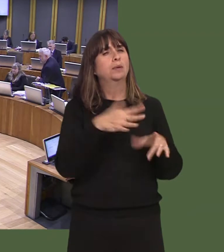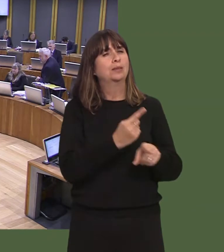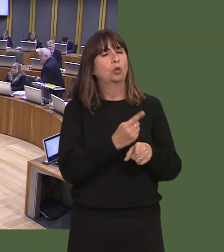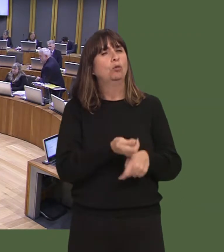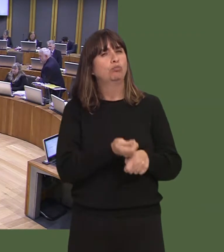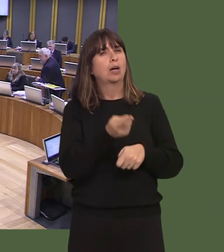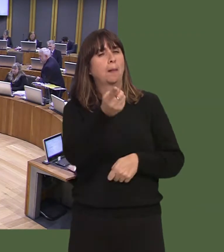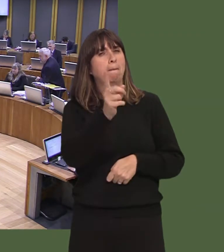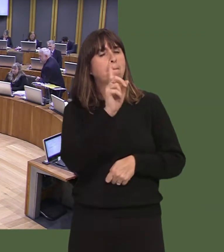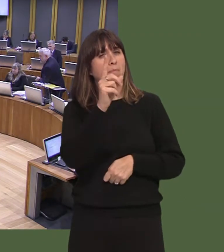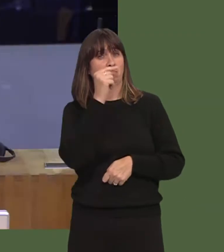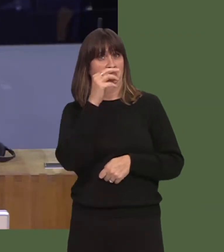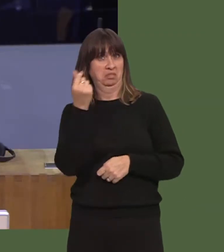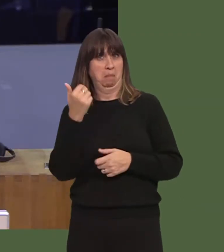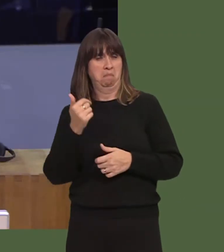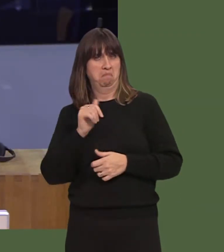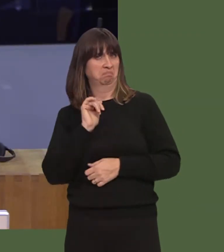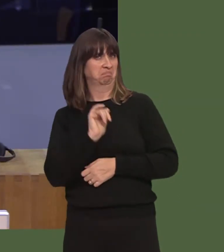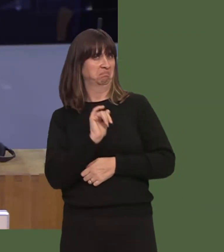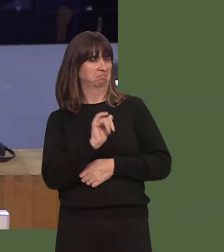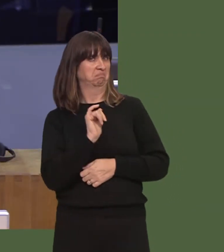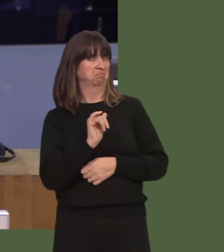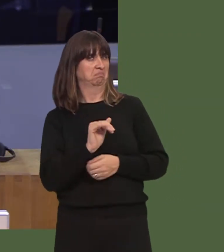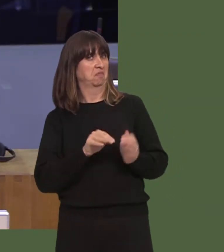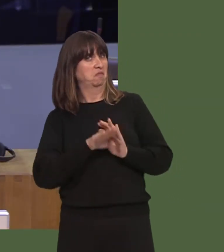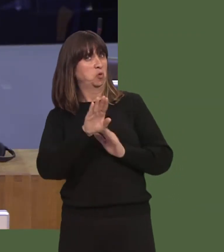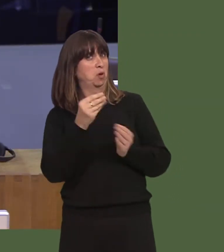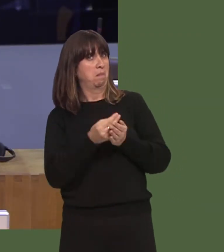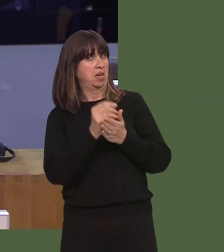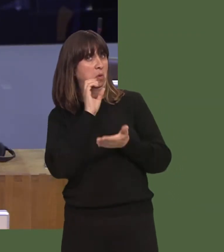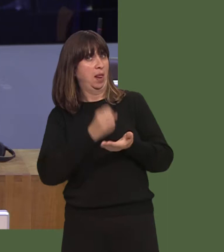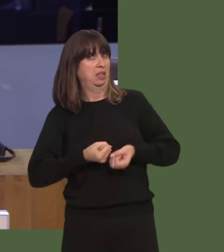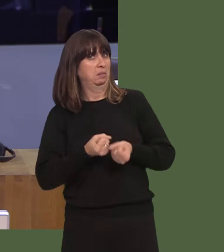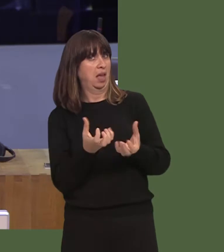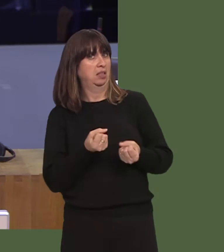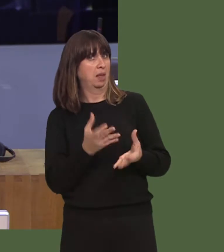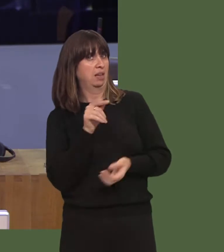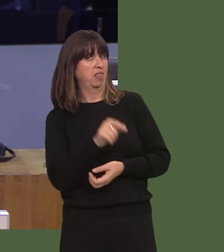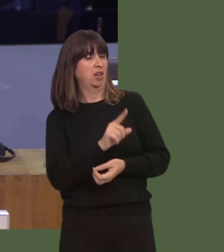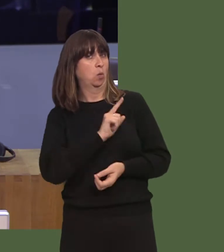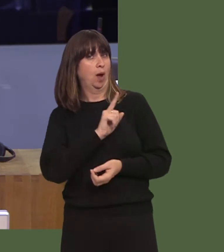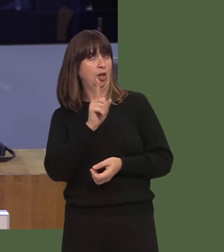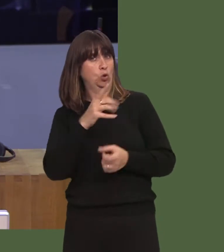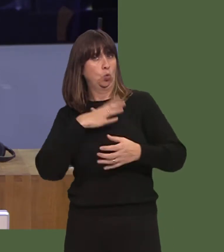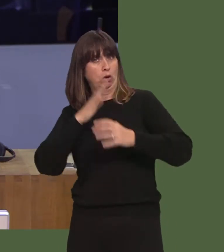are possible doubts over the future funding of it, given your Government's commitment to the M4 relief road scheme.